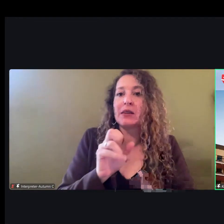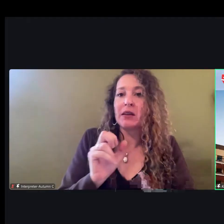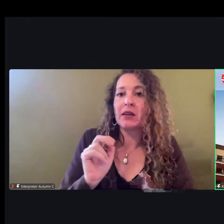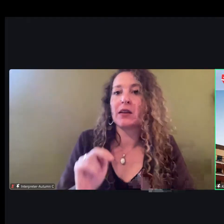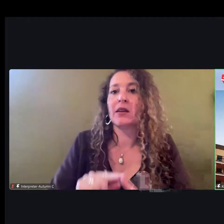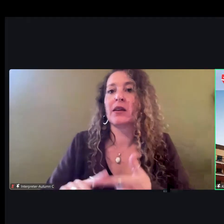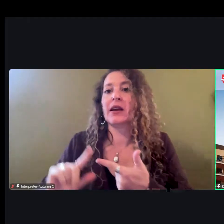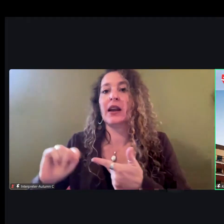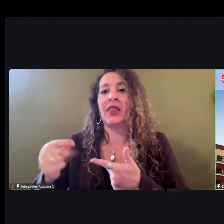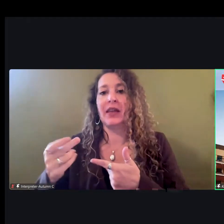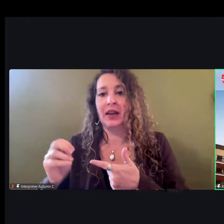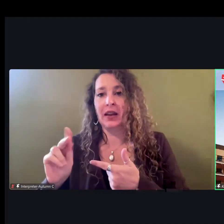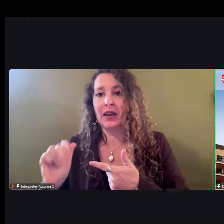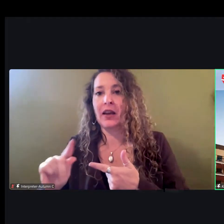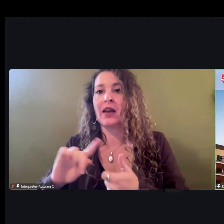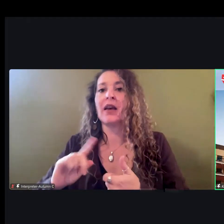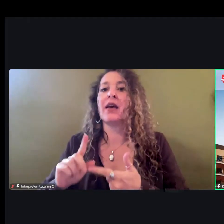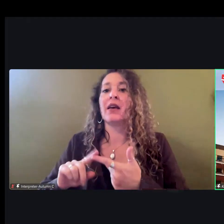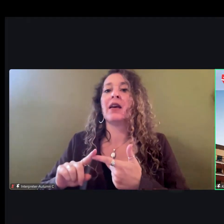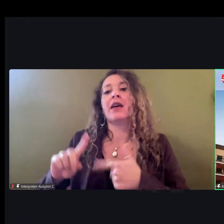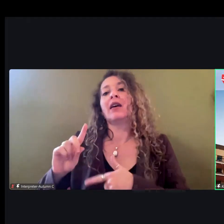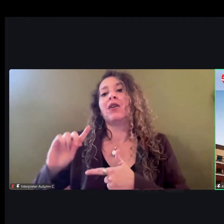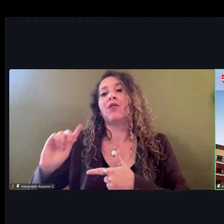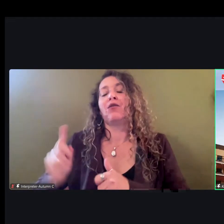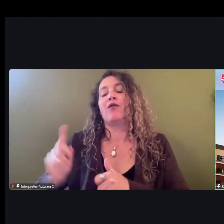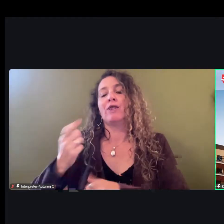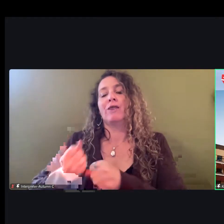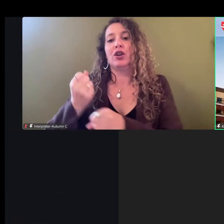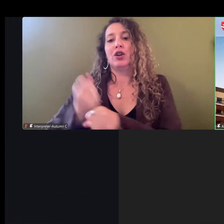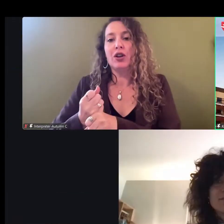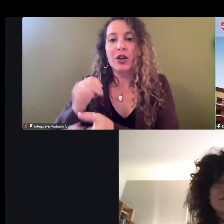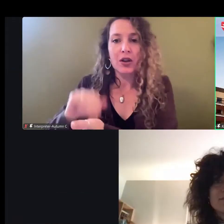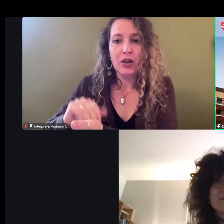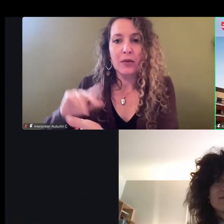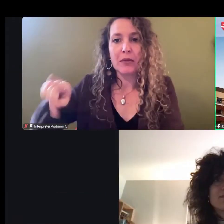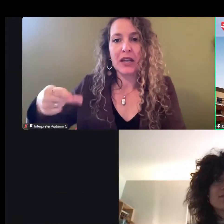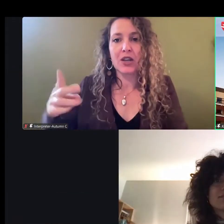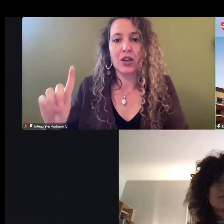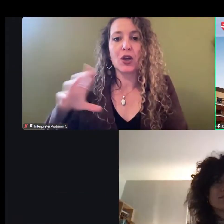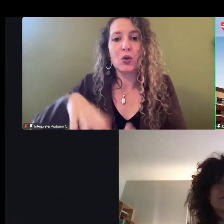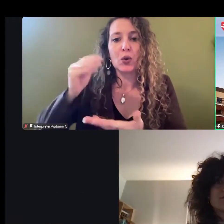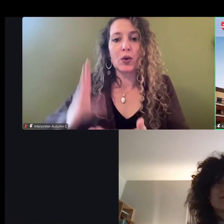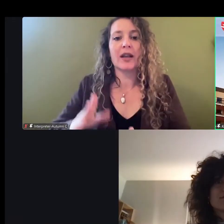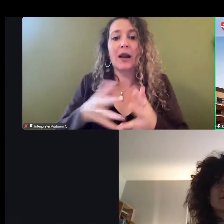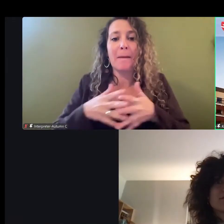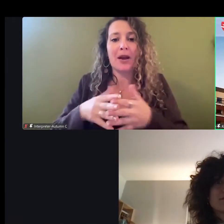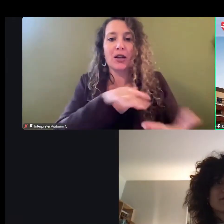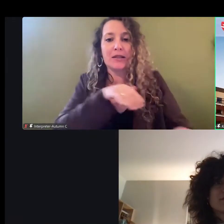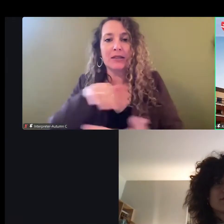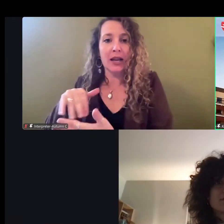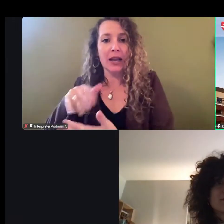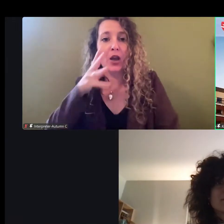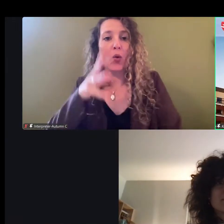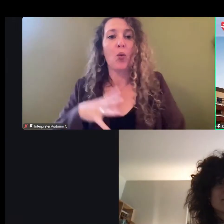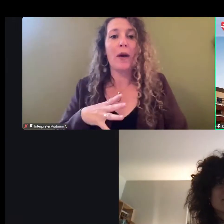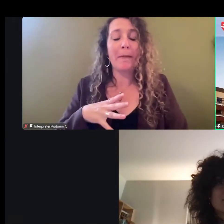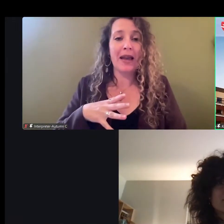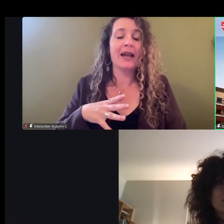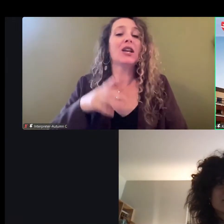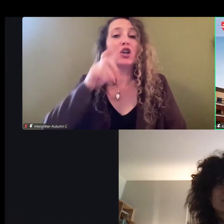Athena is a first year doctoral student at Yale's joint PhD program in American studies and women gender and sexuality studies.